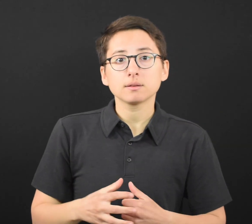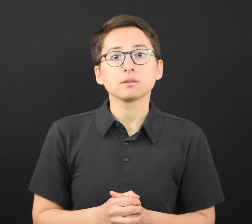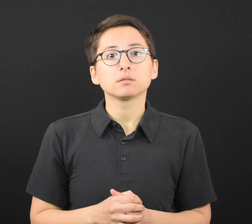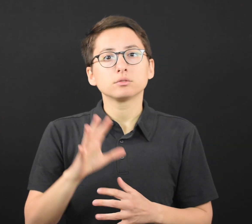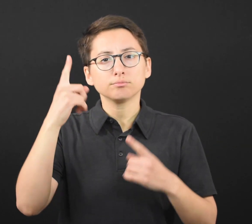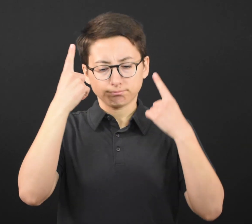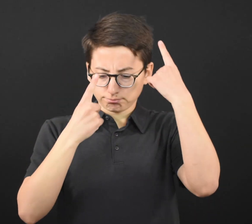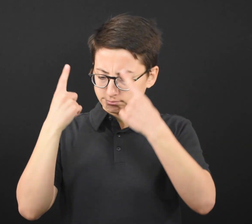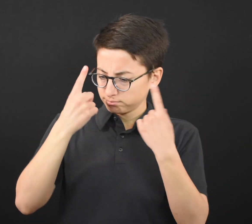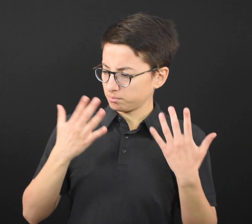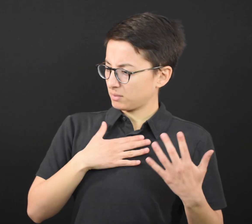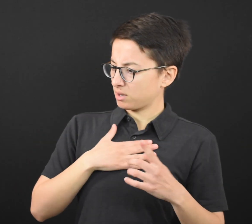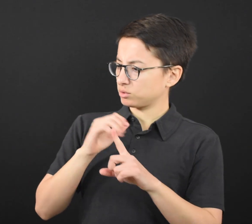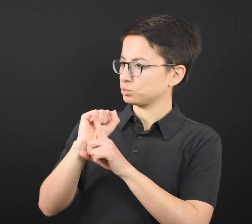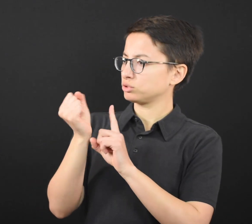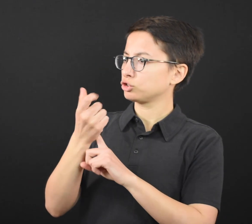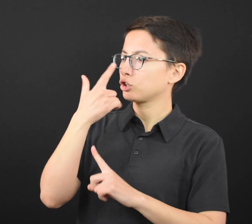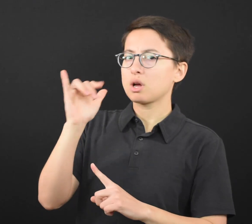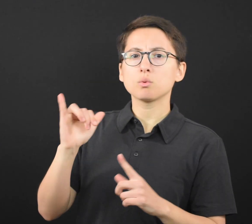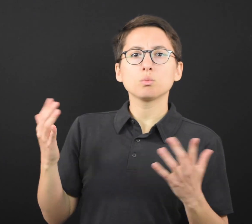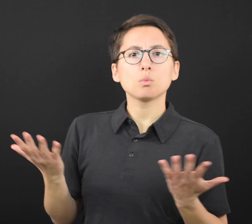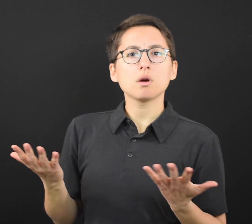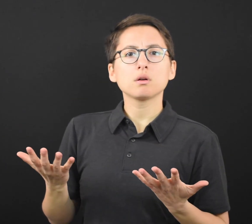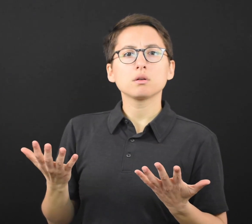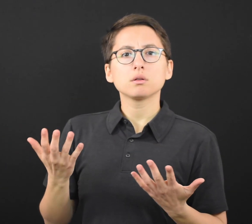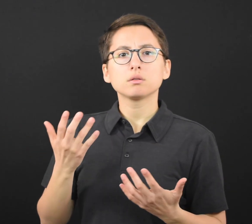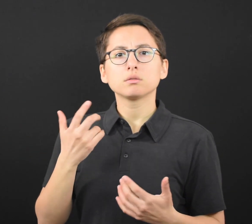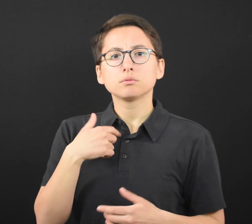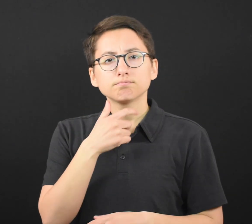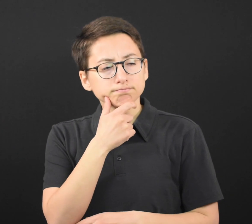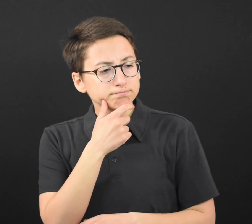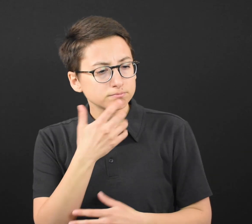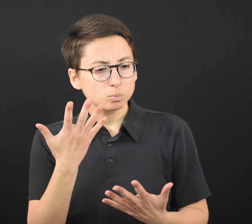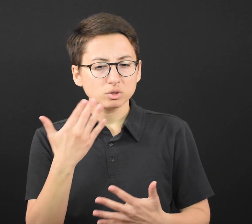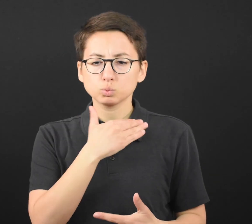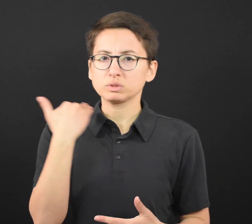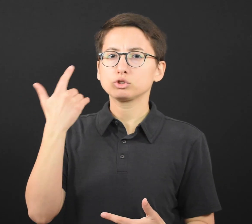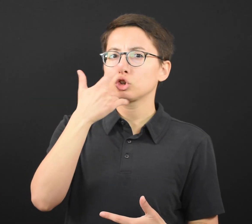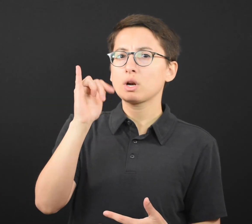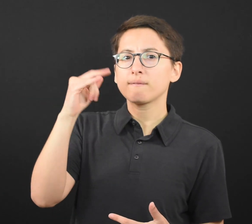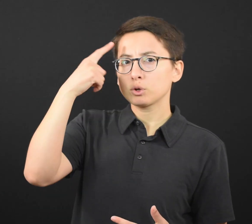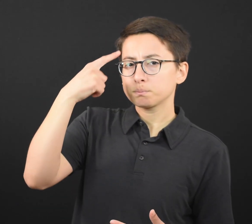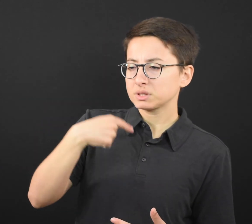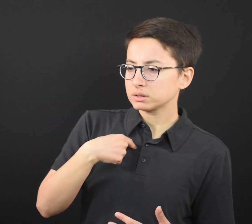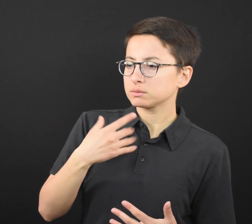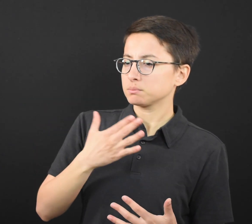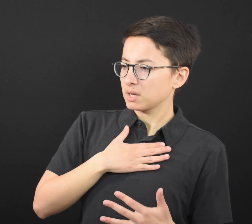Consider your own personal situation and the risk for you, your family, and your community